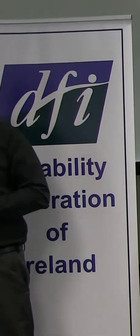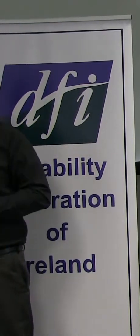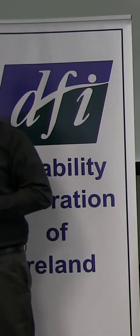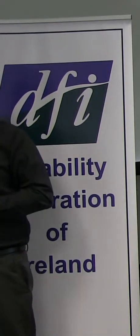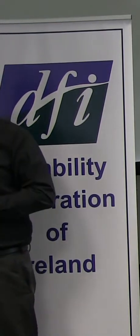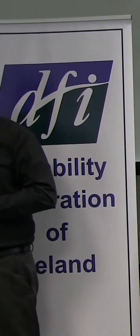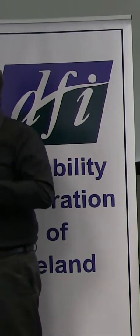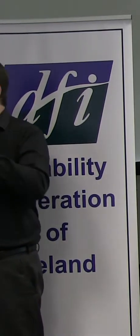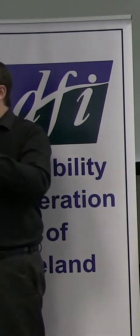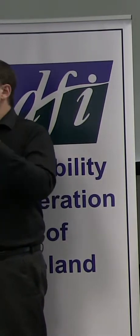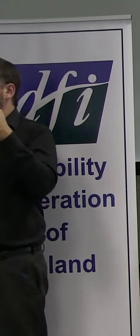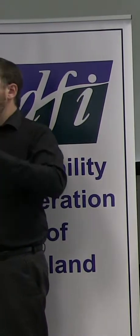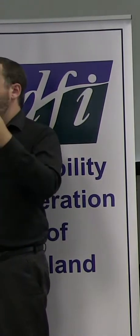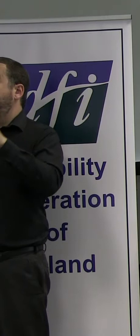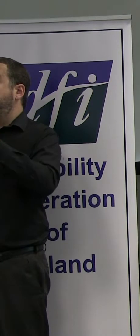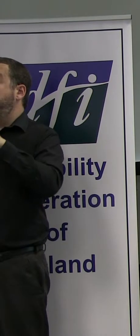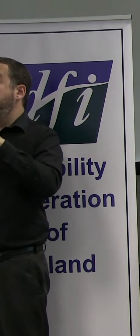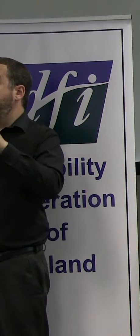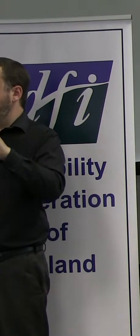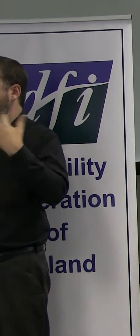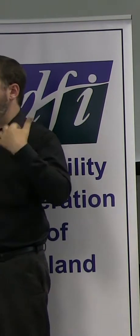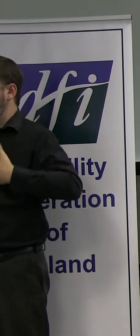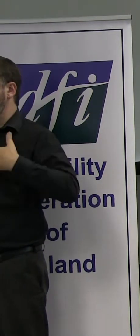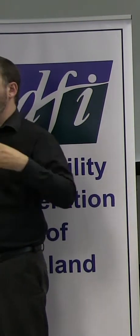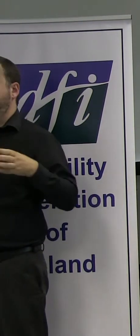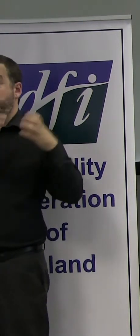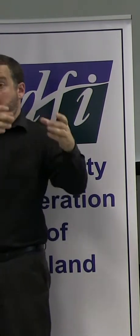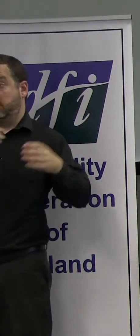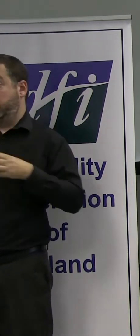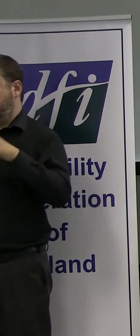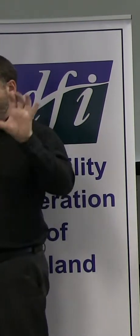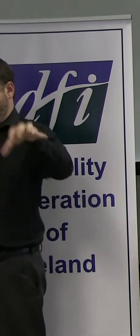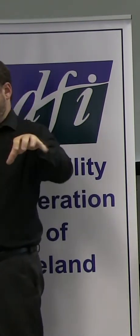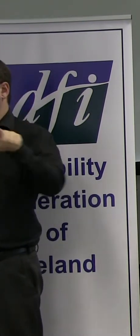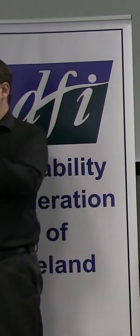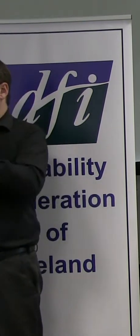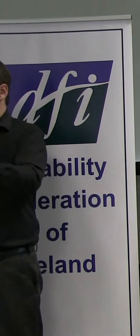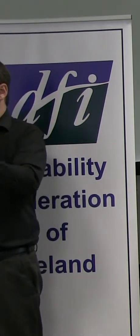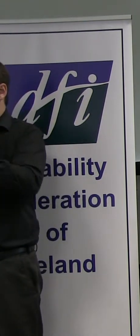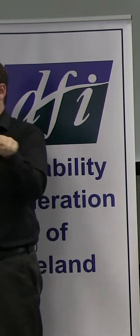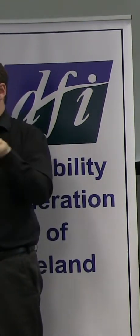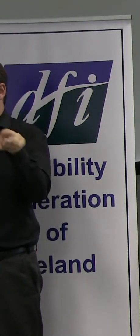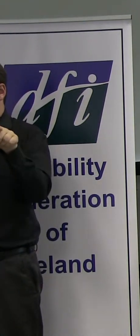Facebook campaign was actually charge these have had the same purpose we're complaining about each other cuz they didn't agree with each other of course